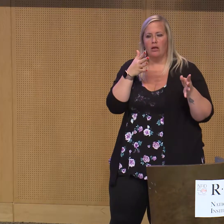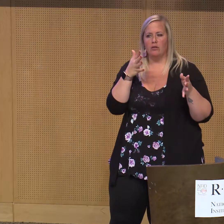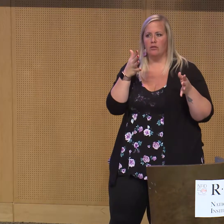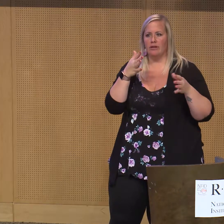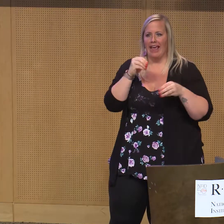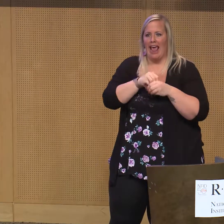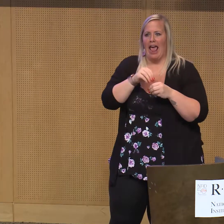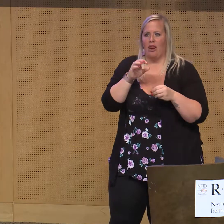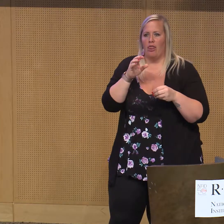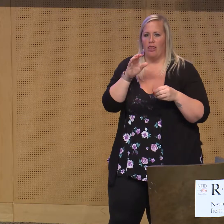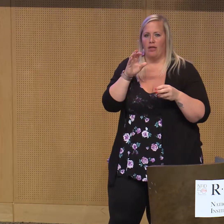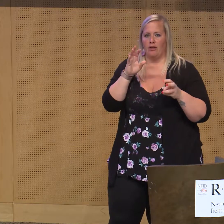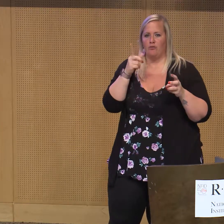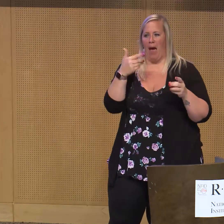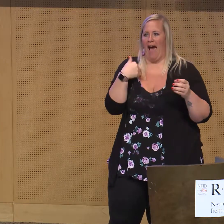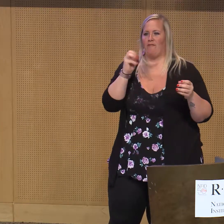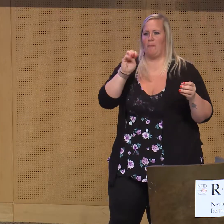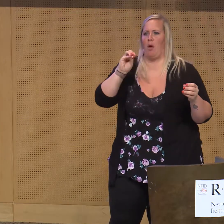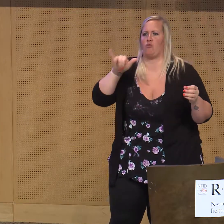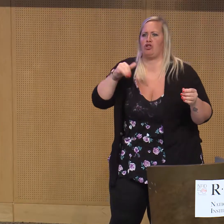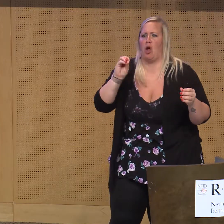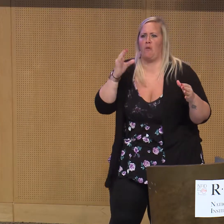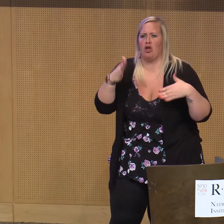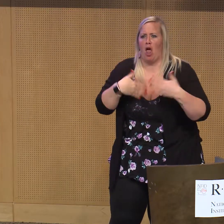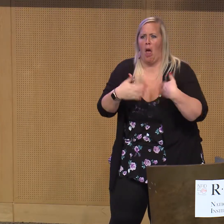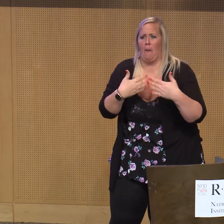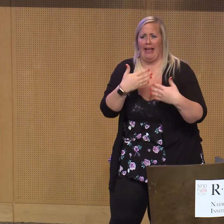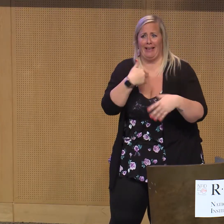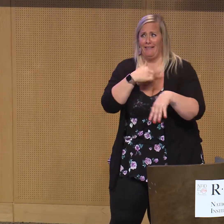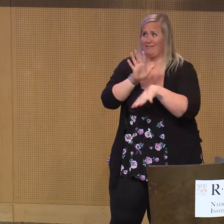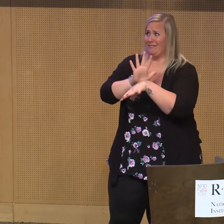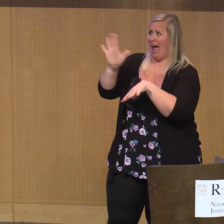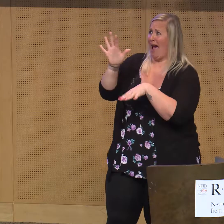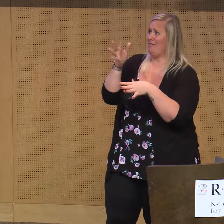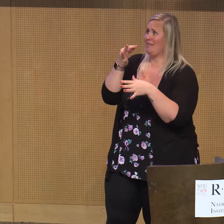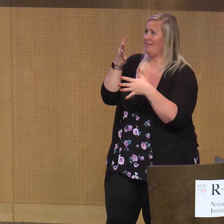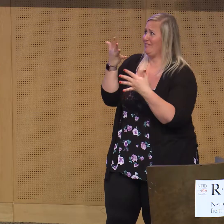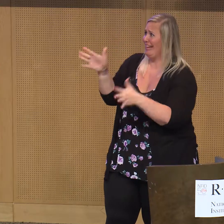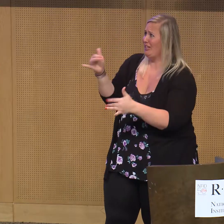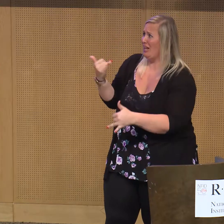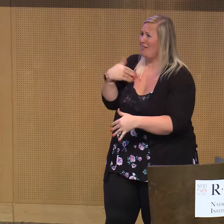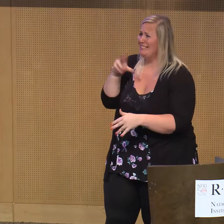Sometimes creativity hits you-- you know, your mojo starts flowing at 5:00. Right?